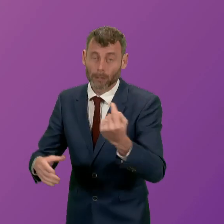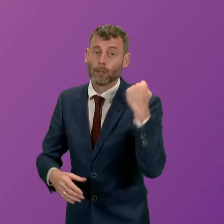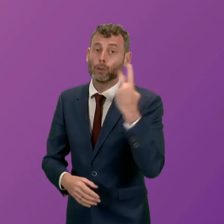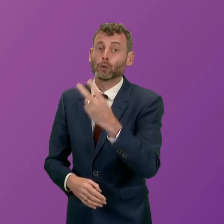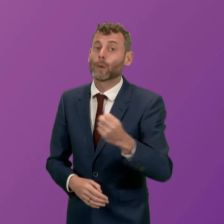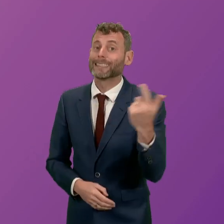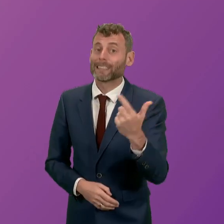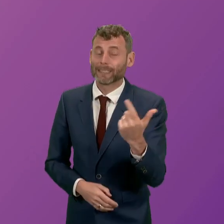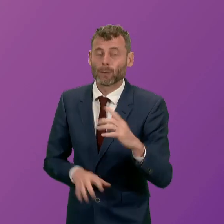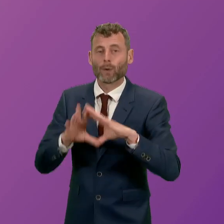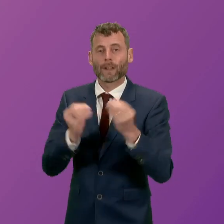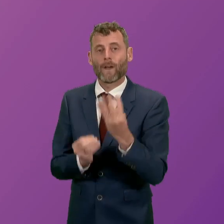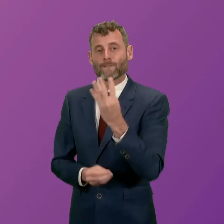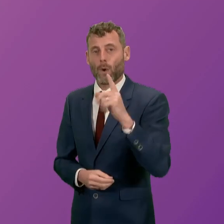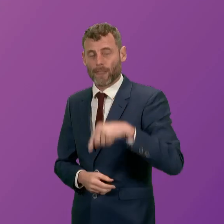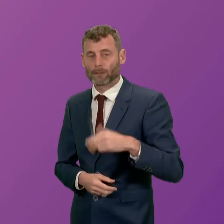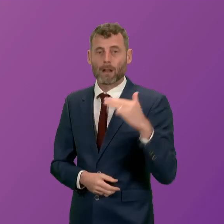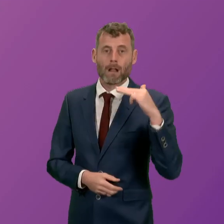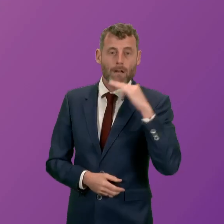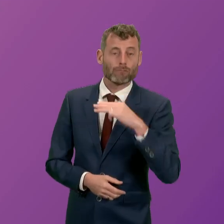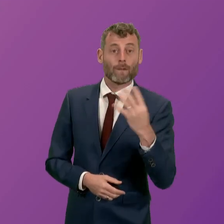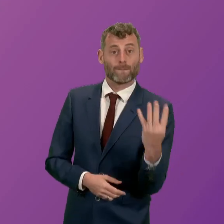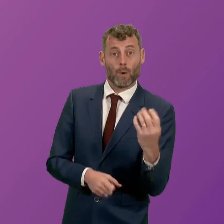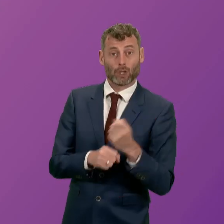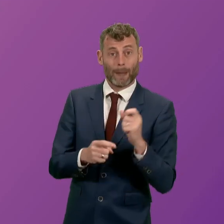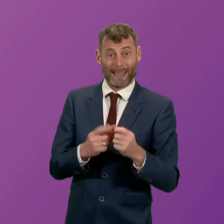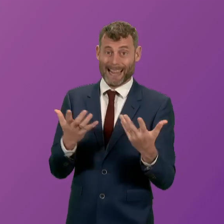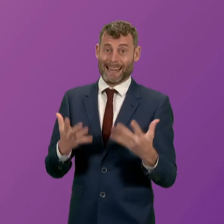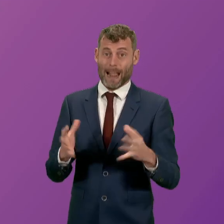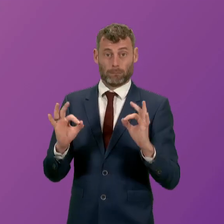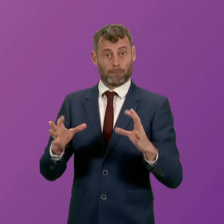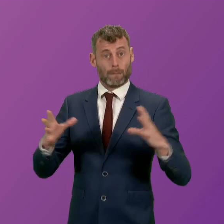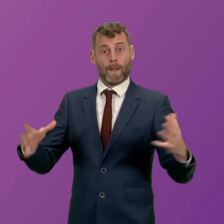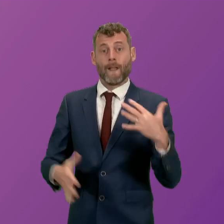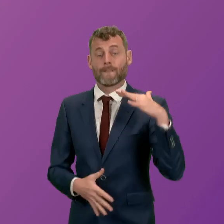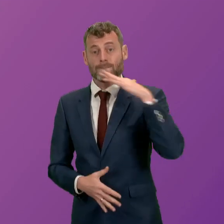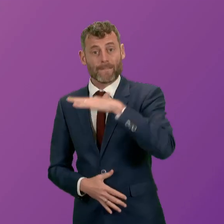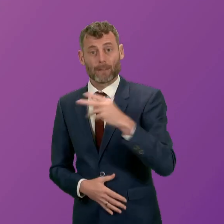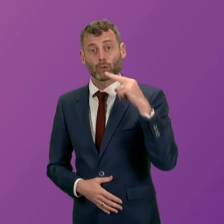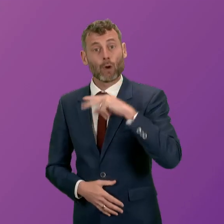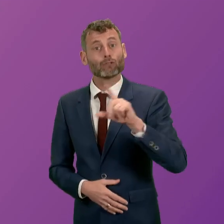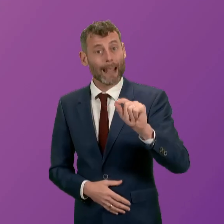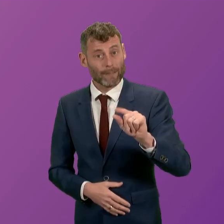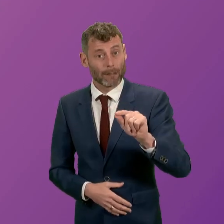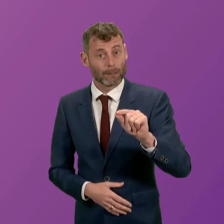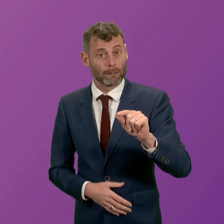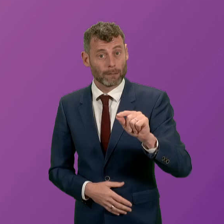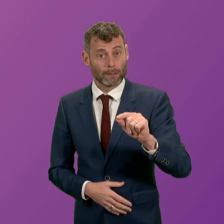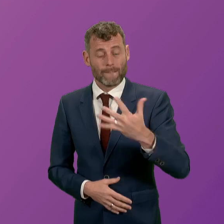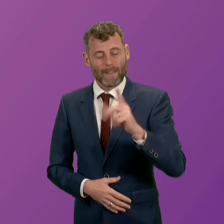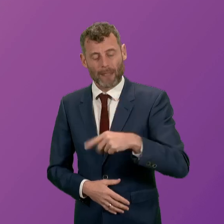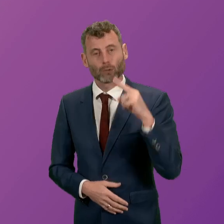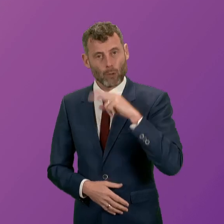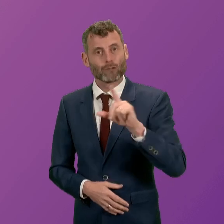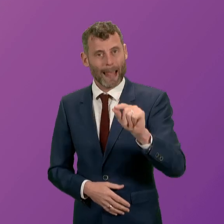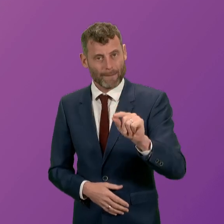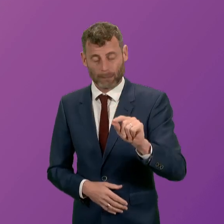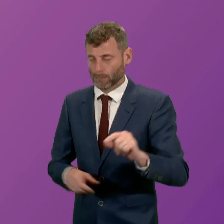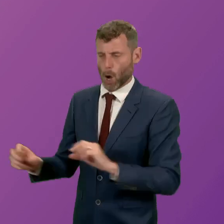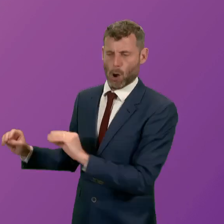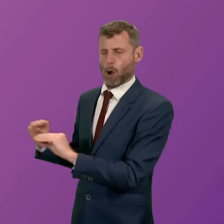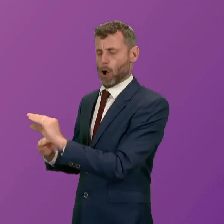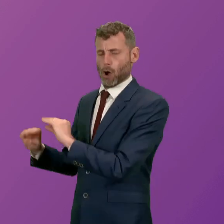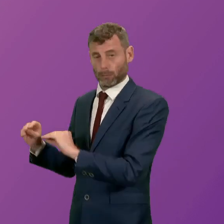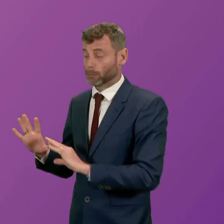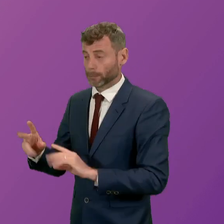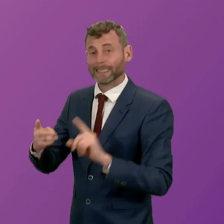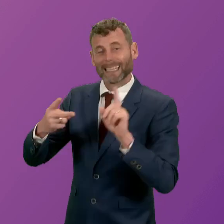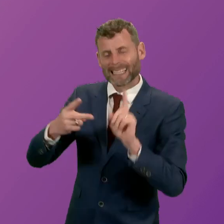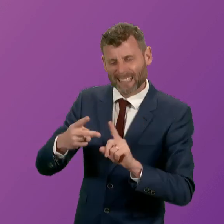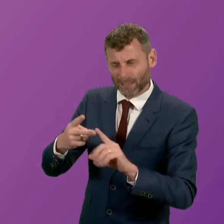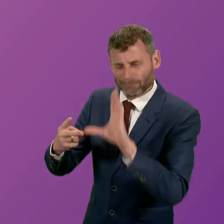there were 4,904. According to the latest statistics, there are now 5,211. Secondly, the